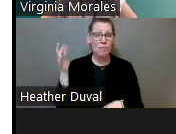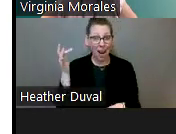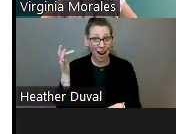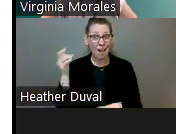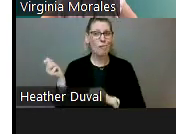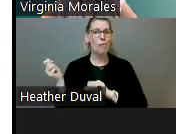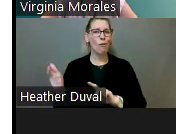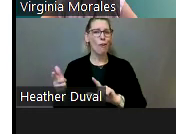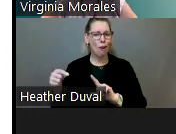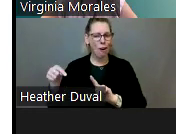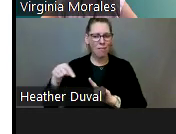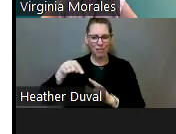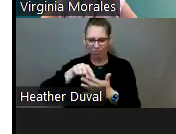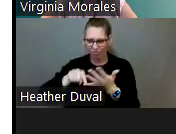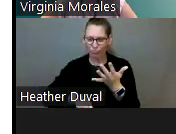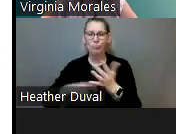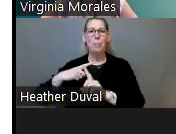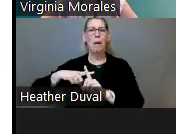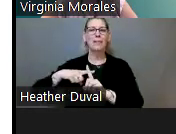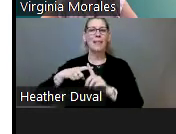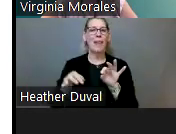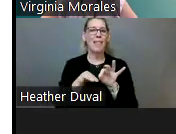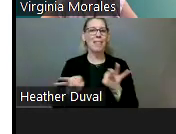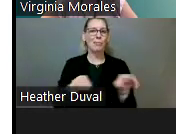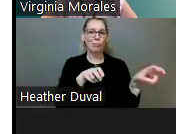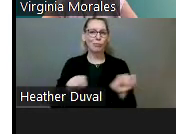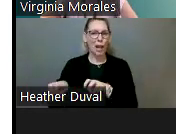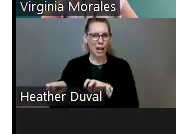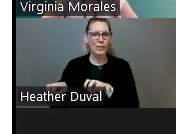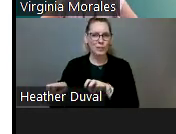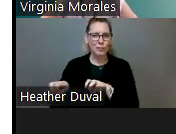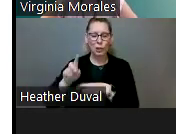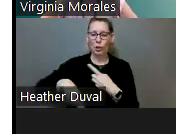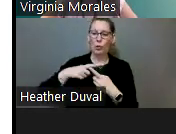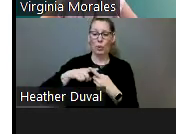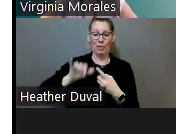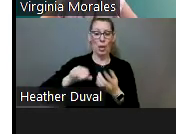will create a positive language transfer as the student is learning English, so that is